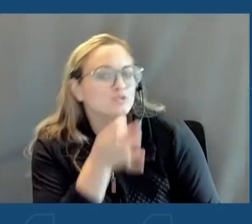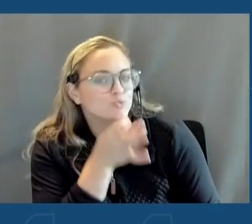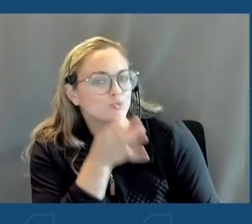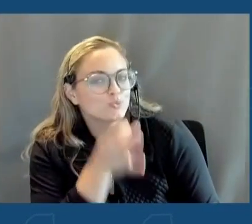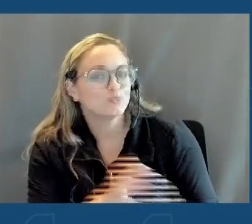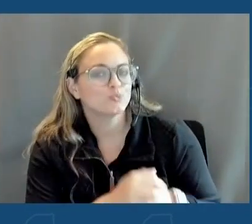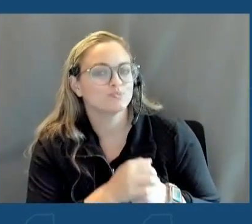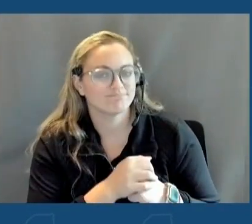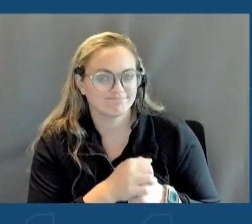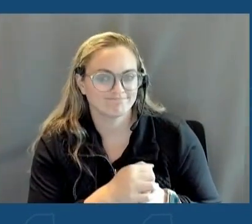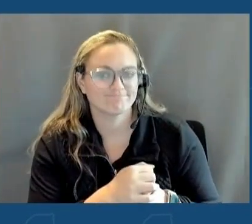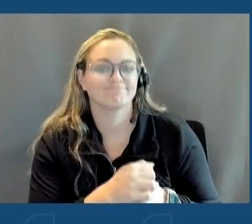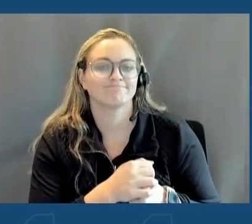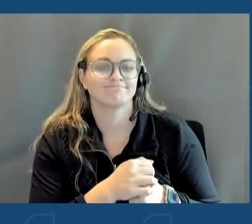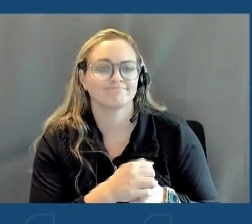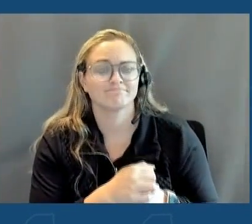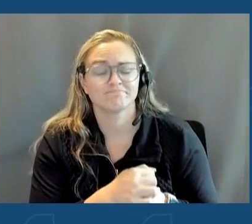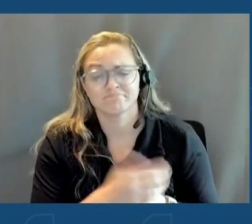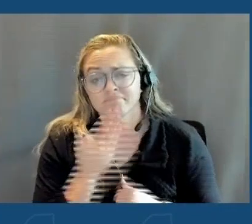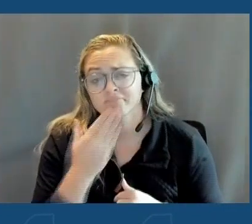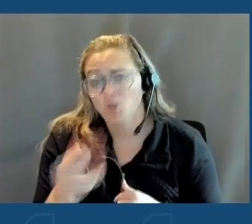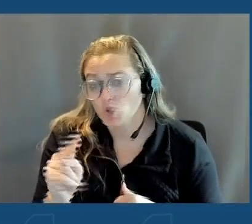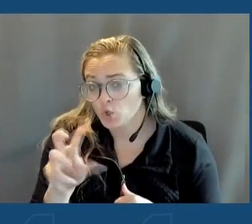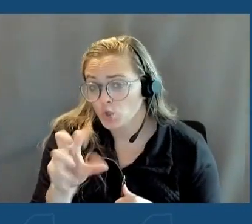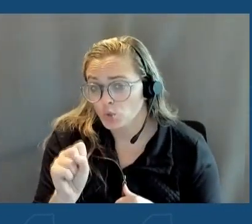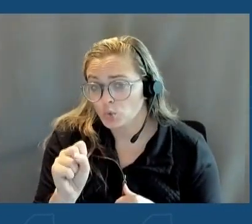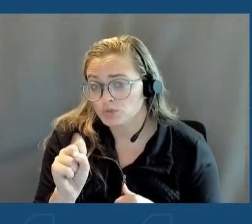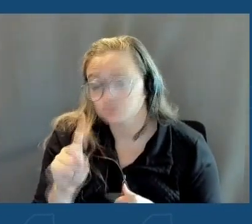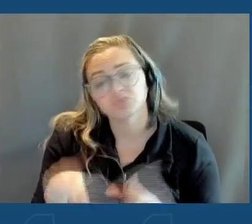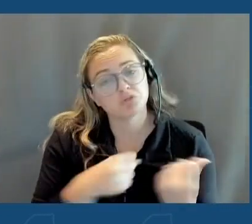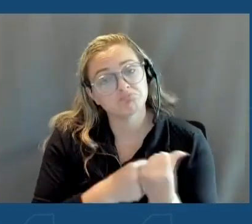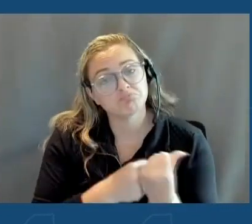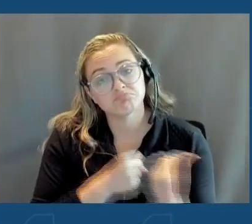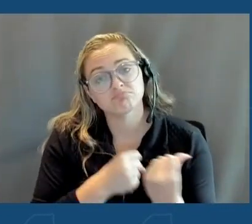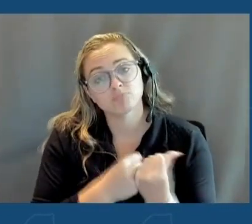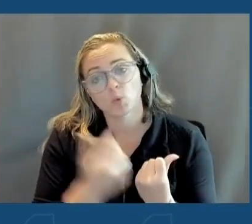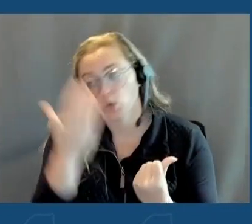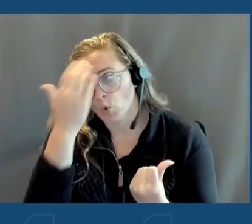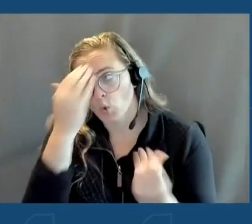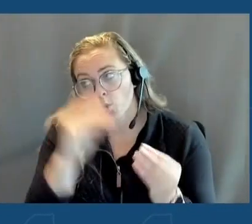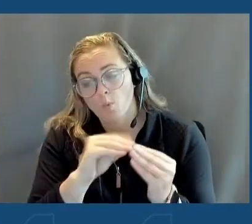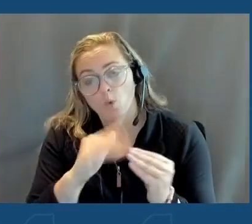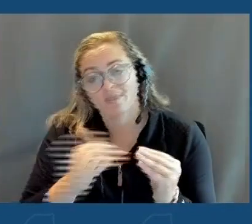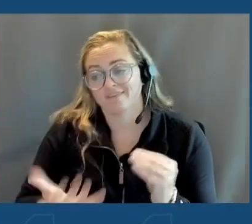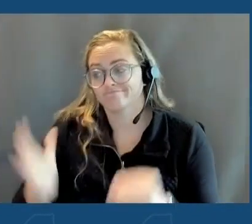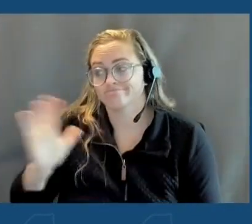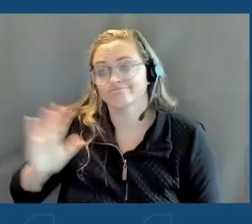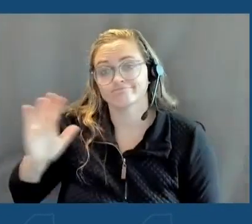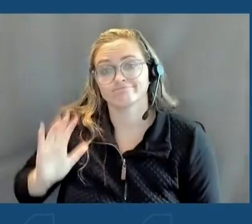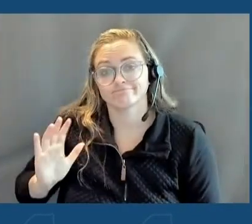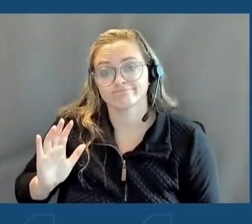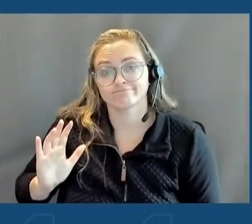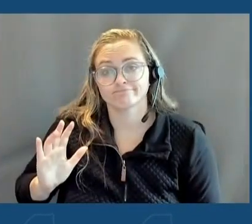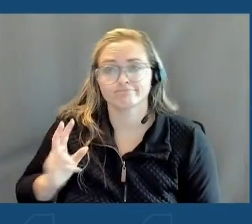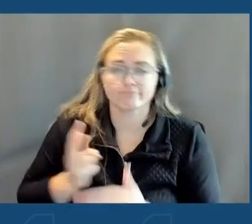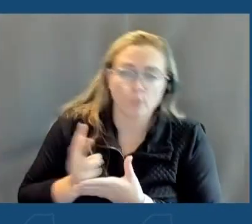AND AS SOMEONE WHO TURNS 65 A EXCITED ABOUT THESE NUMBERS. BUT I WILL BE GETTING MY